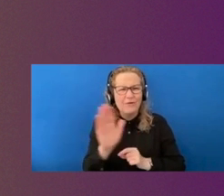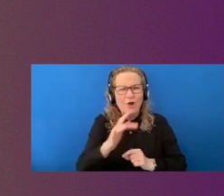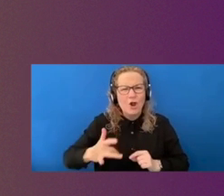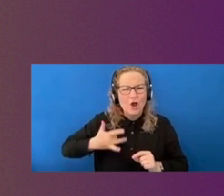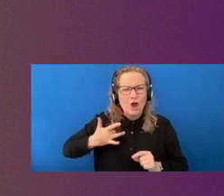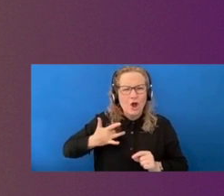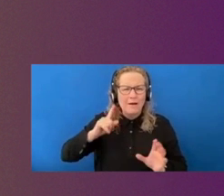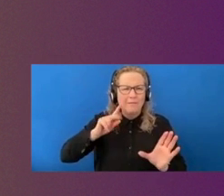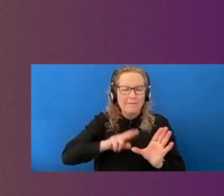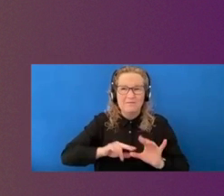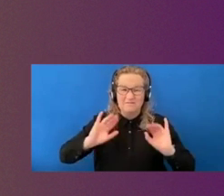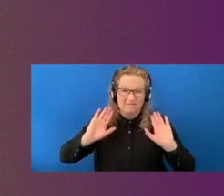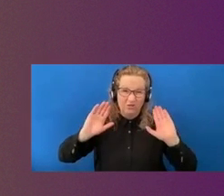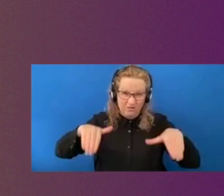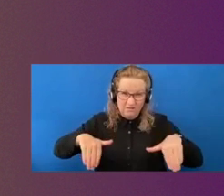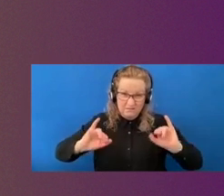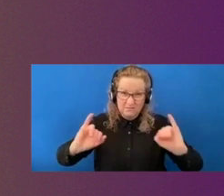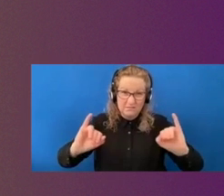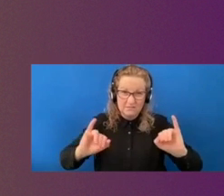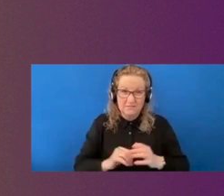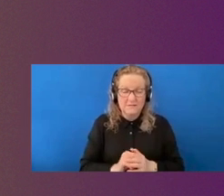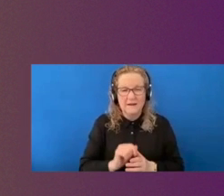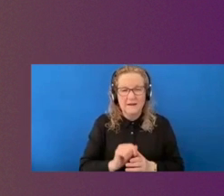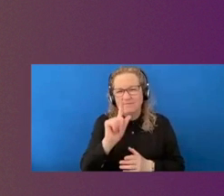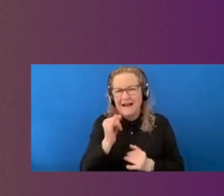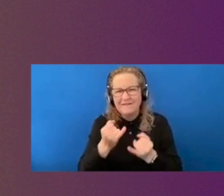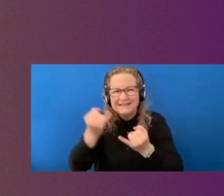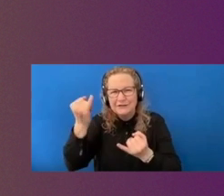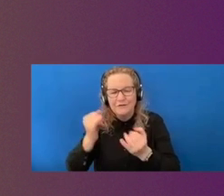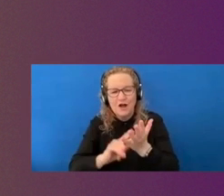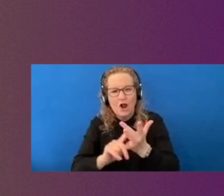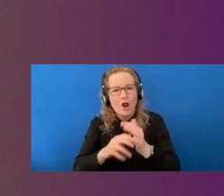horrible however I think the silver linings um for myself with a disability have been that